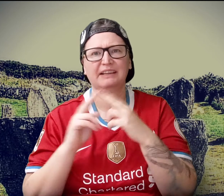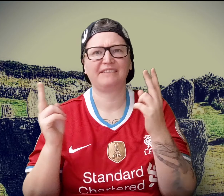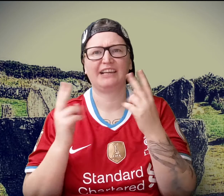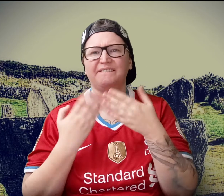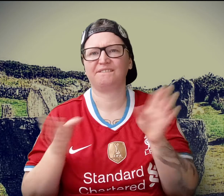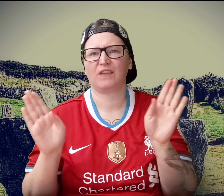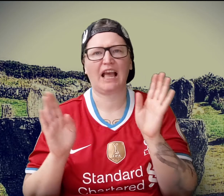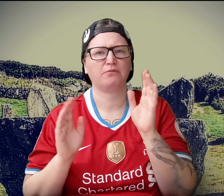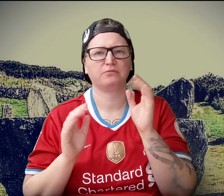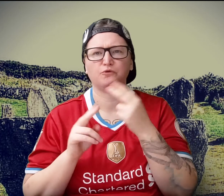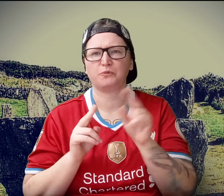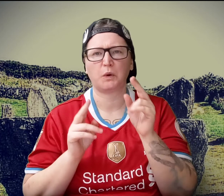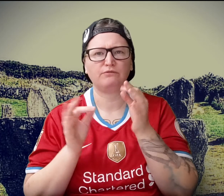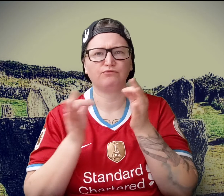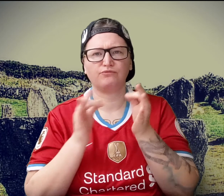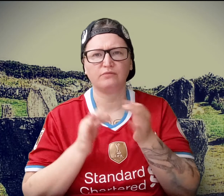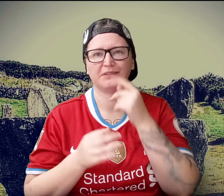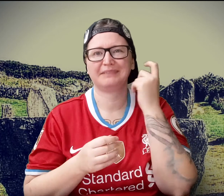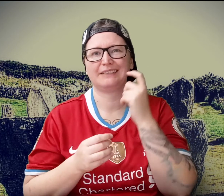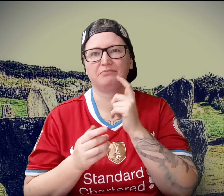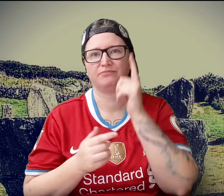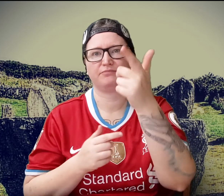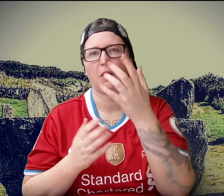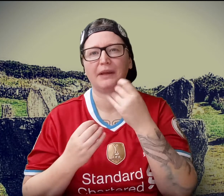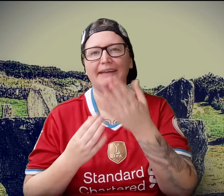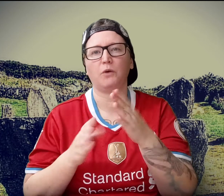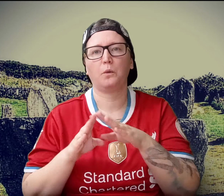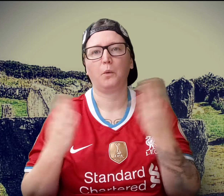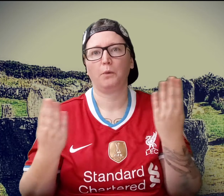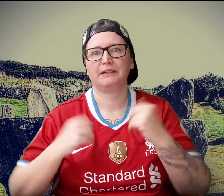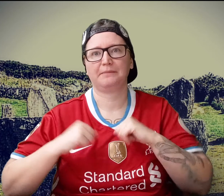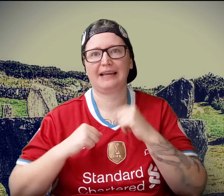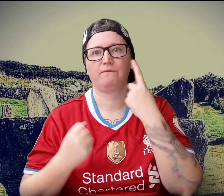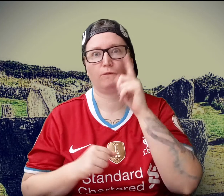so again this is very simple just a very short explanation because later on we're going to give